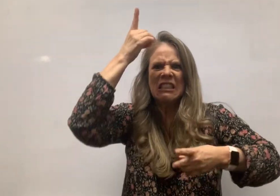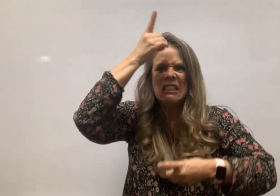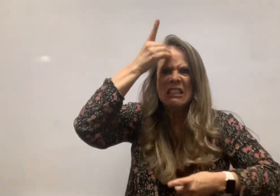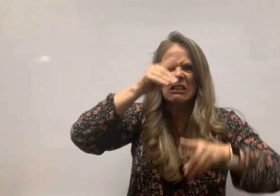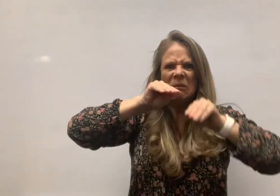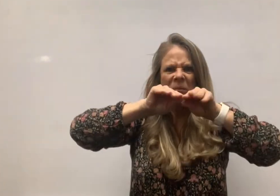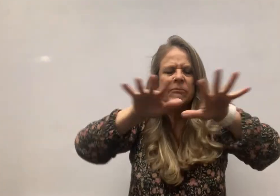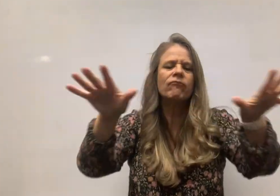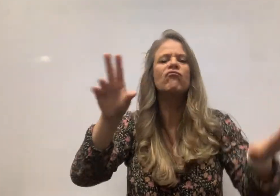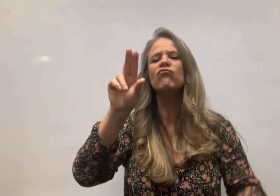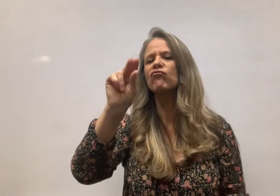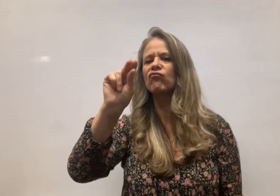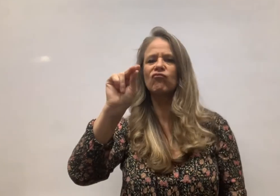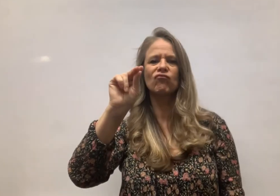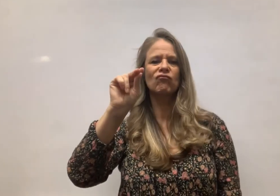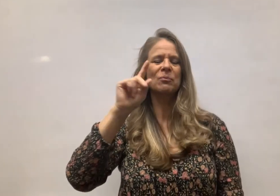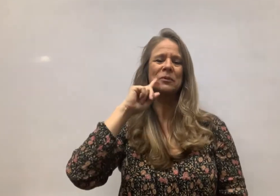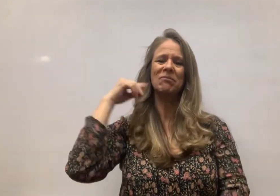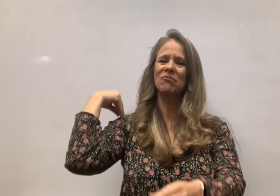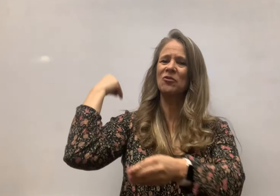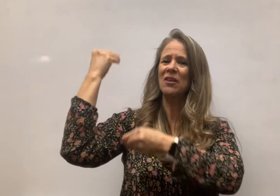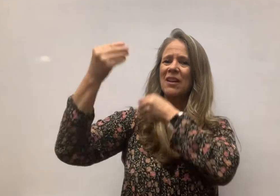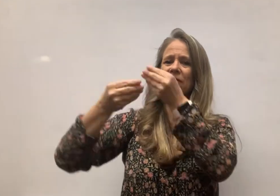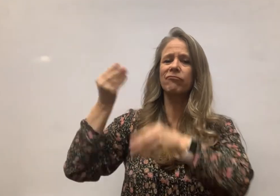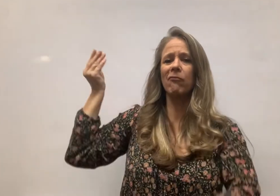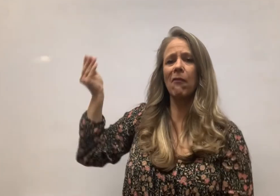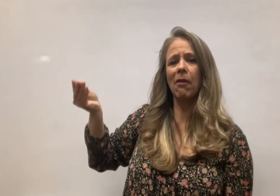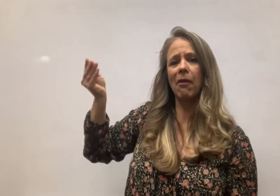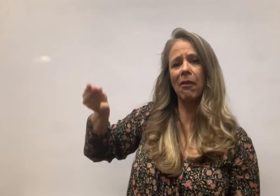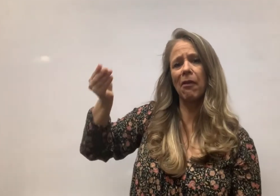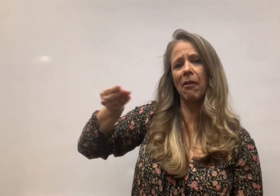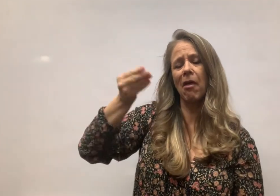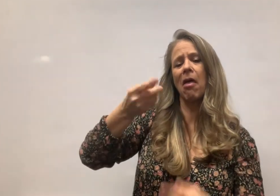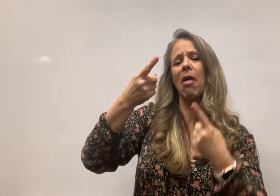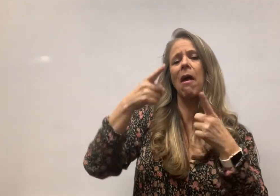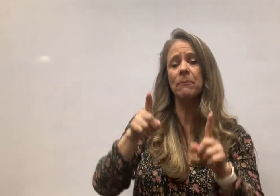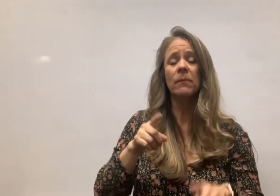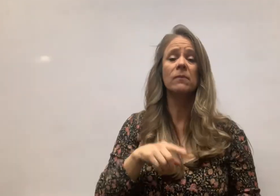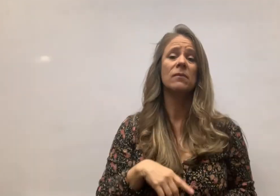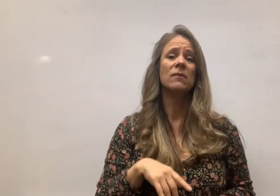any disease for generations.